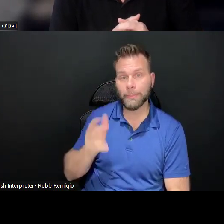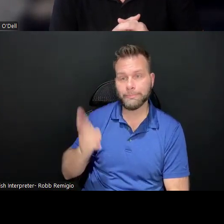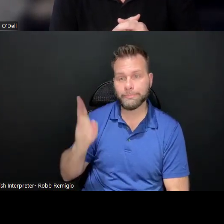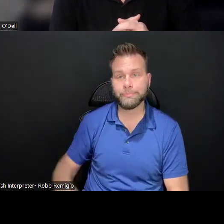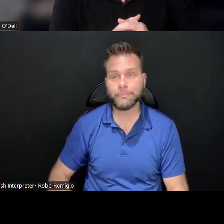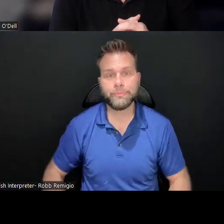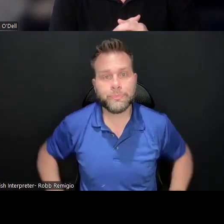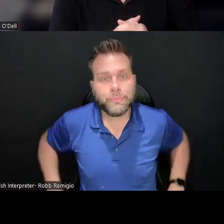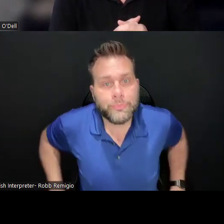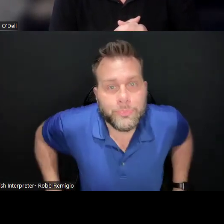Next slide, please.